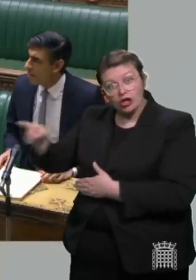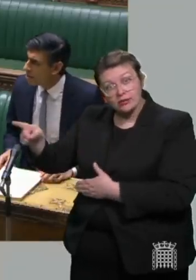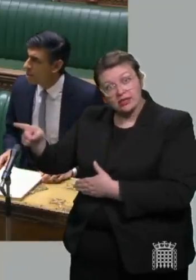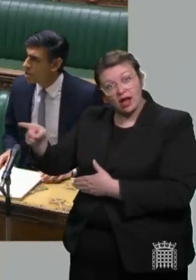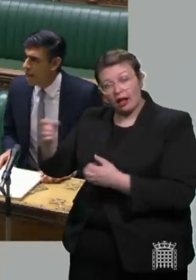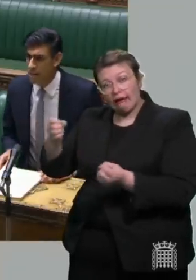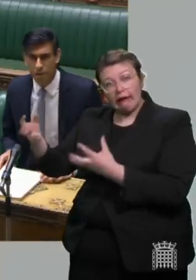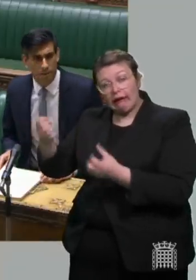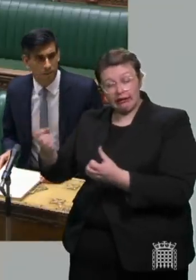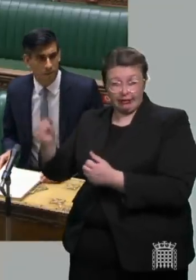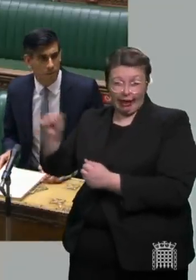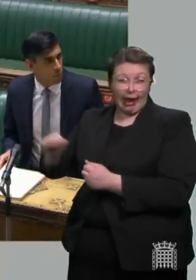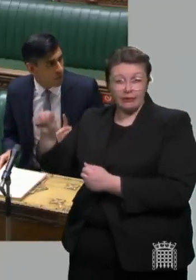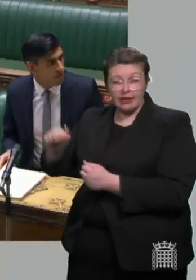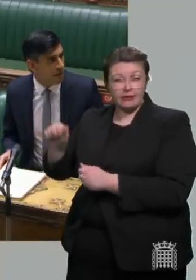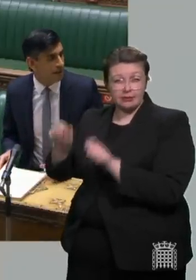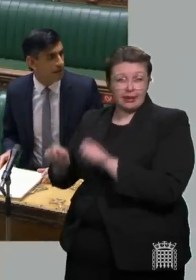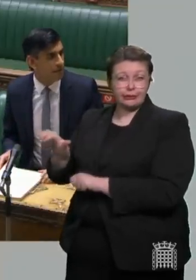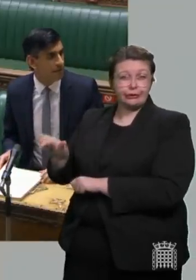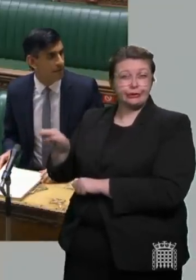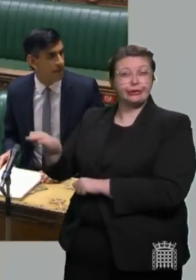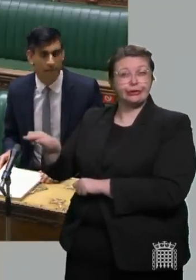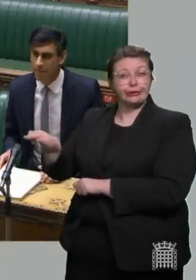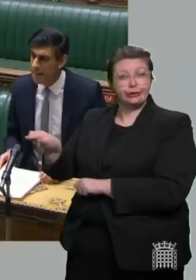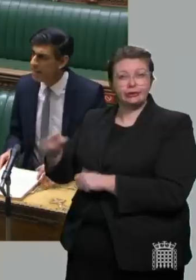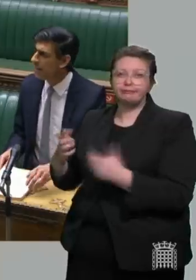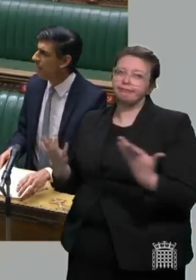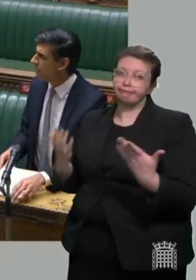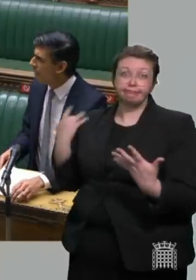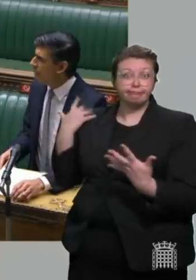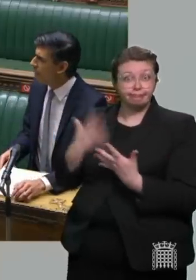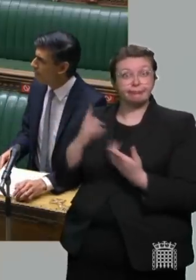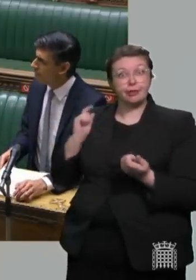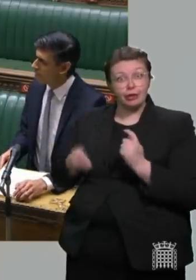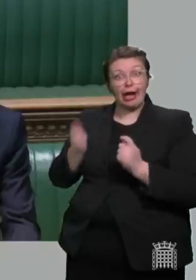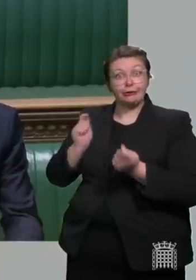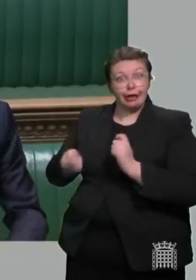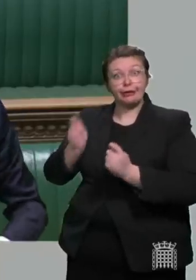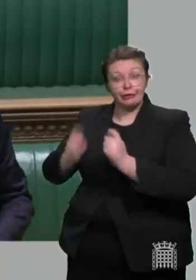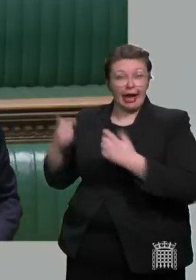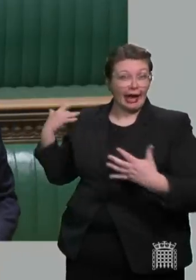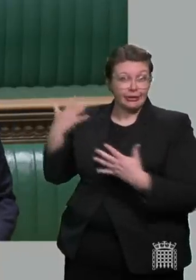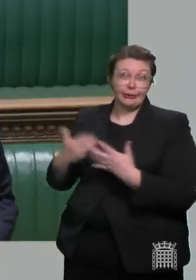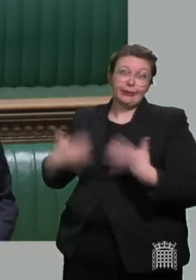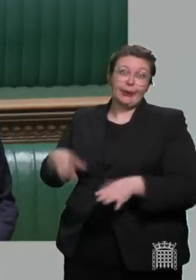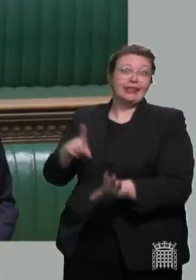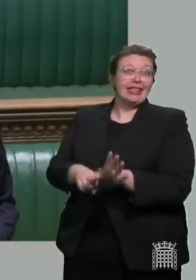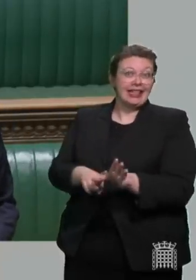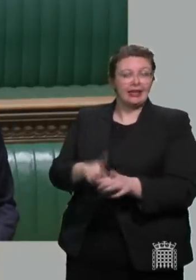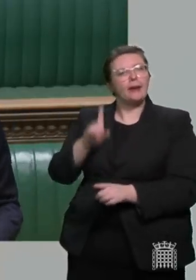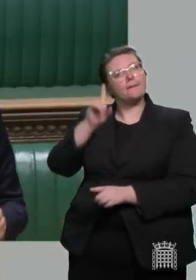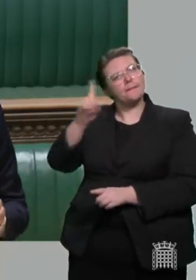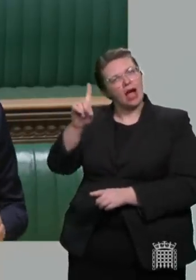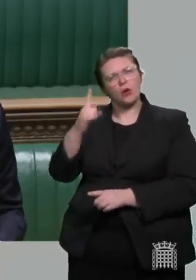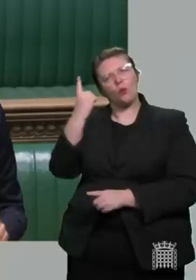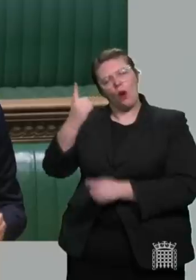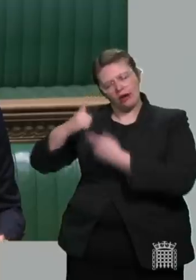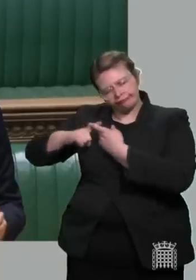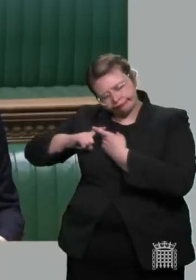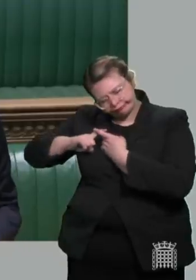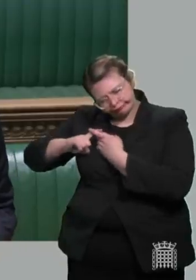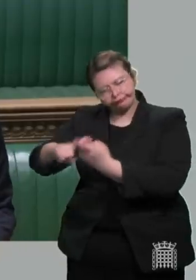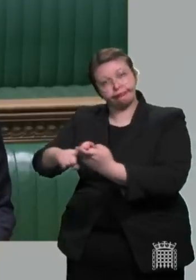Much has changed, but one thing has stayed the same. I said that I would do whatever it takes.